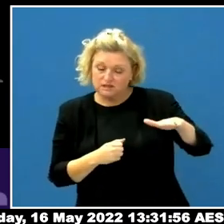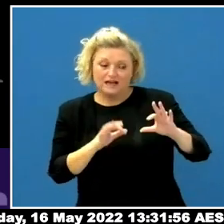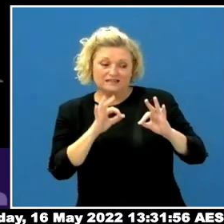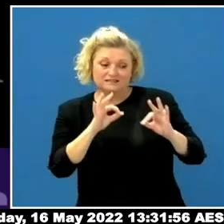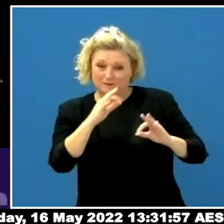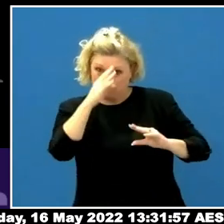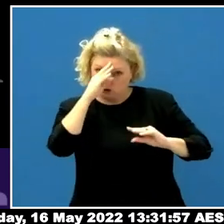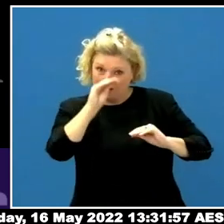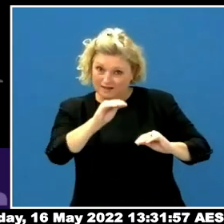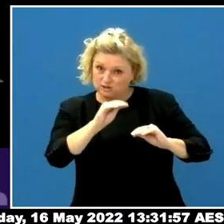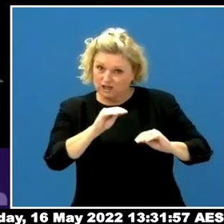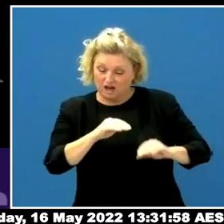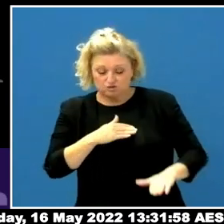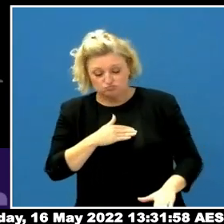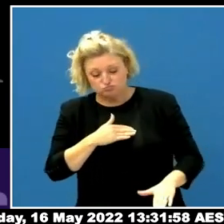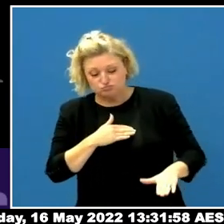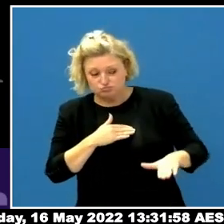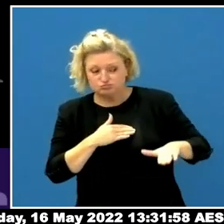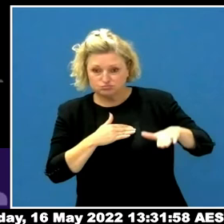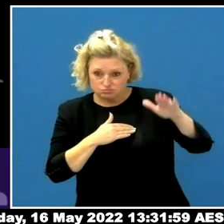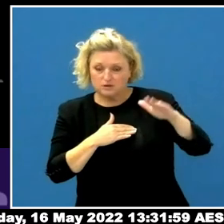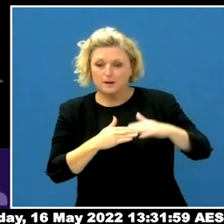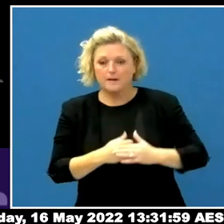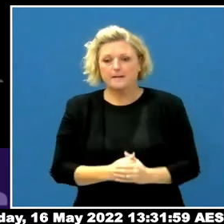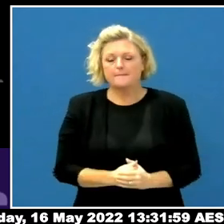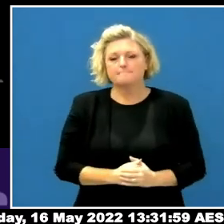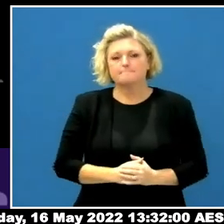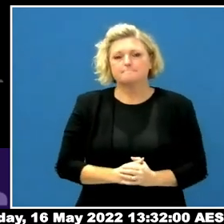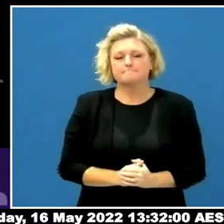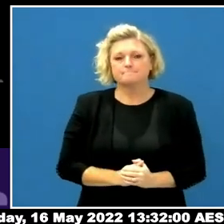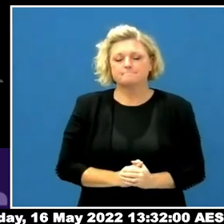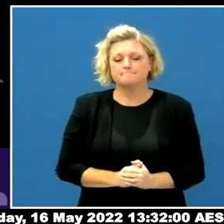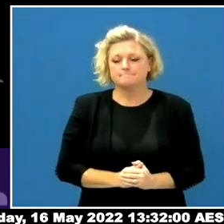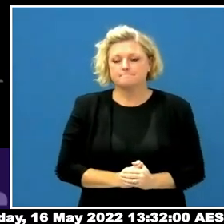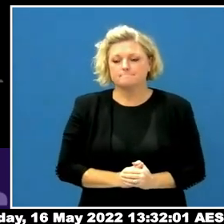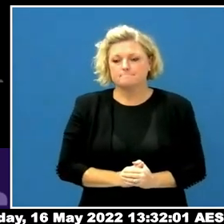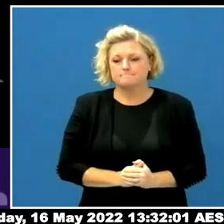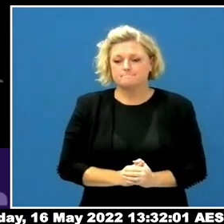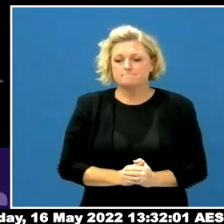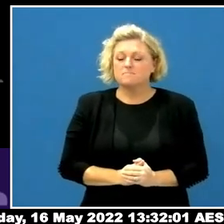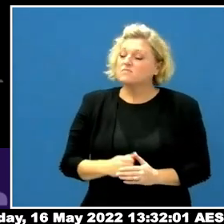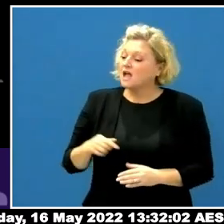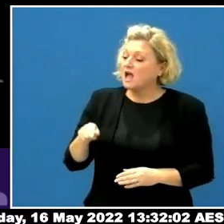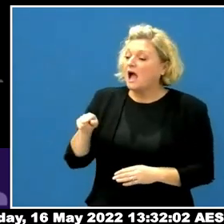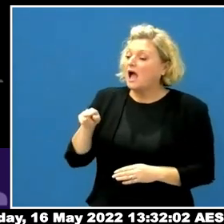and - yeah. MR FOGARTY: You've provided some photographs for the benefit of the